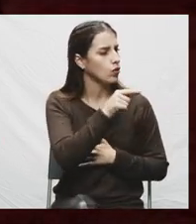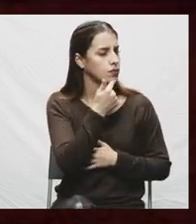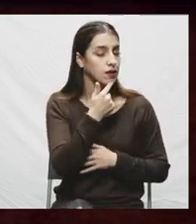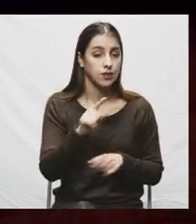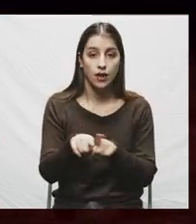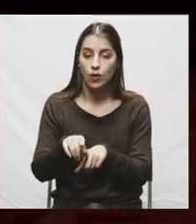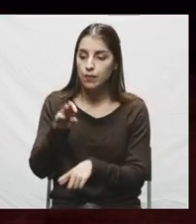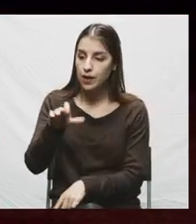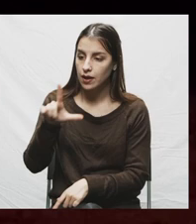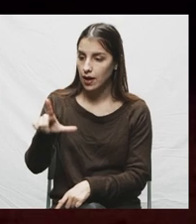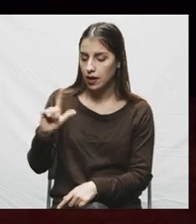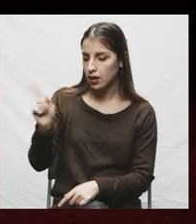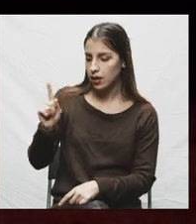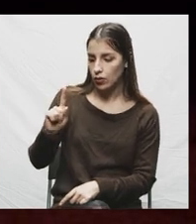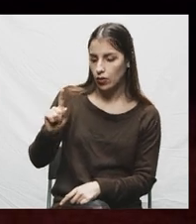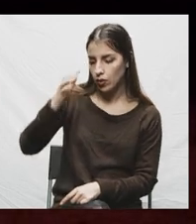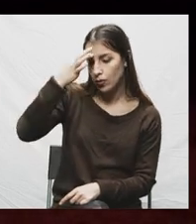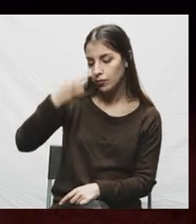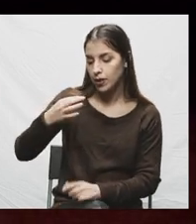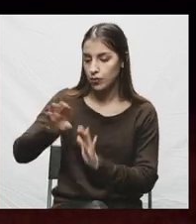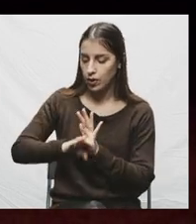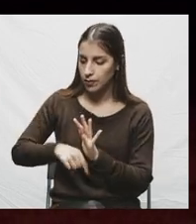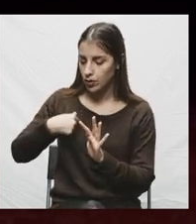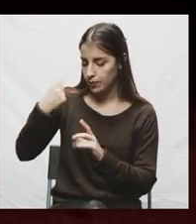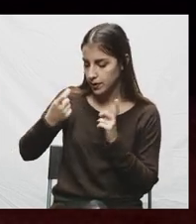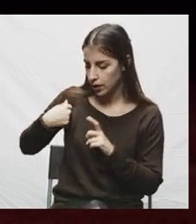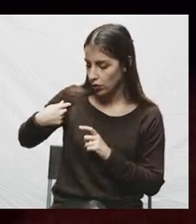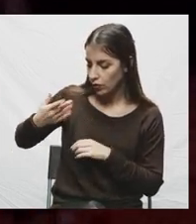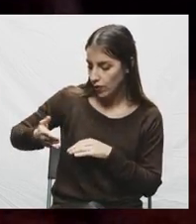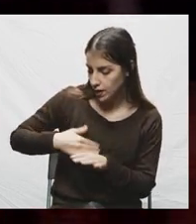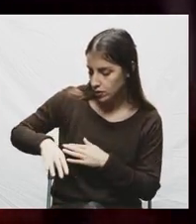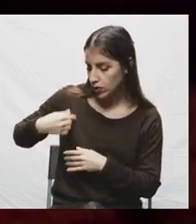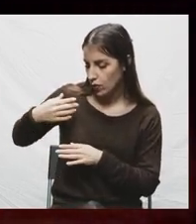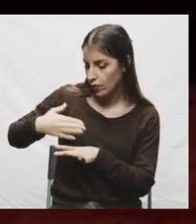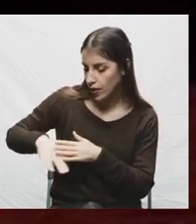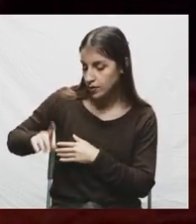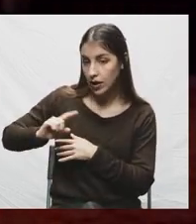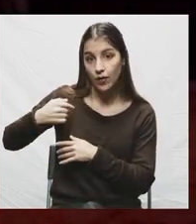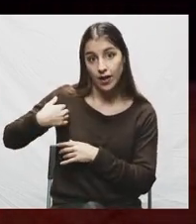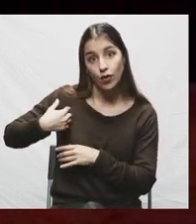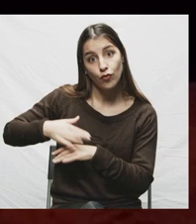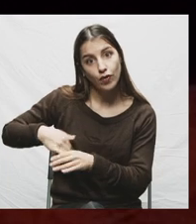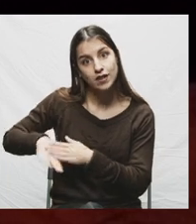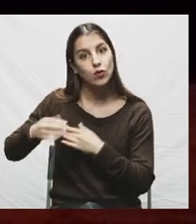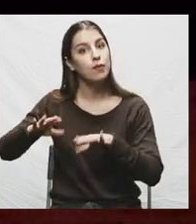It’s a moment where he’s no longer going through a program, of doing this and this and this… he’s already doing without thinking what he’s doing.